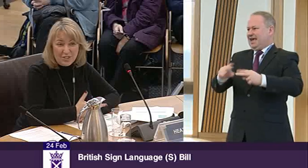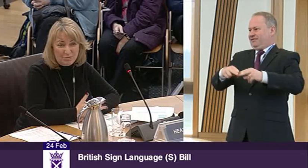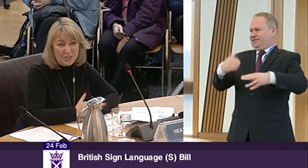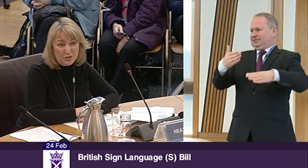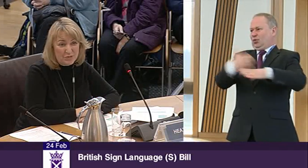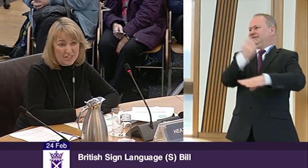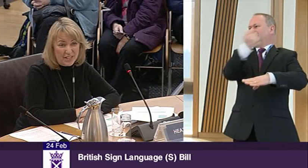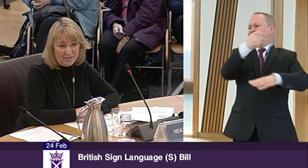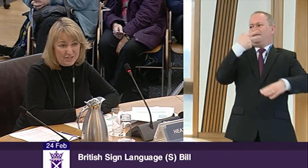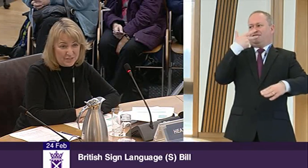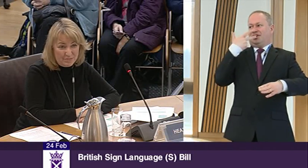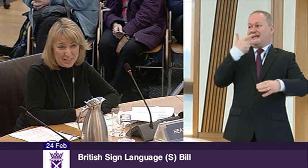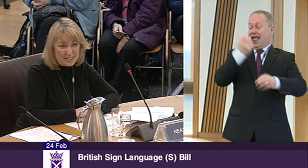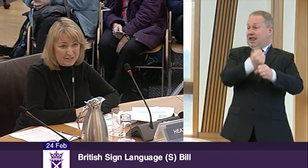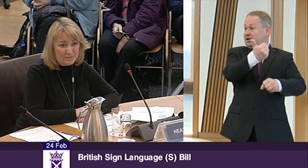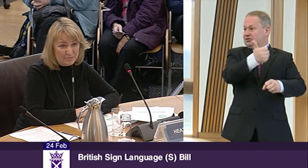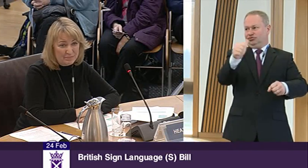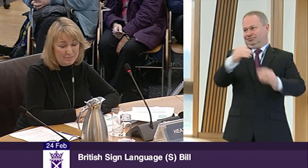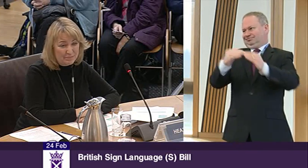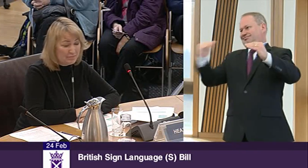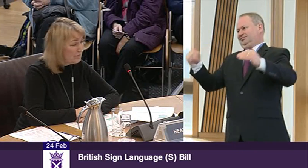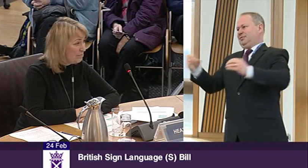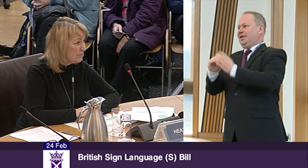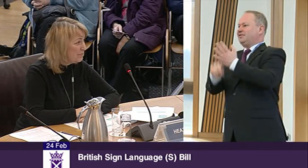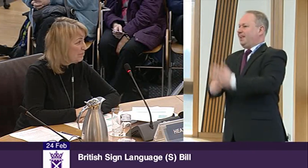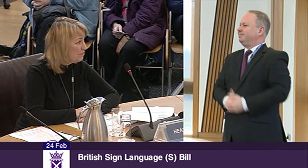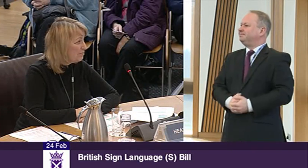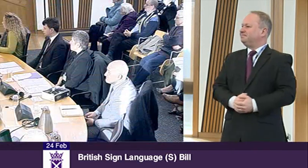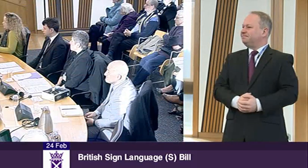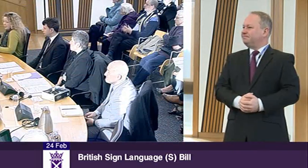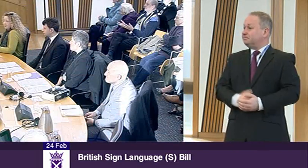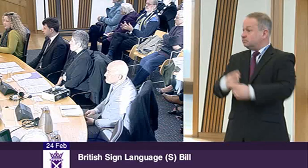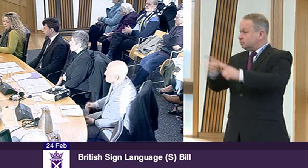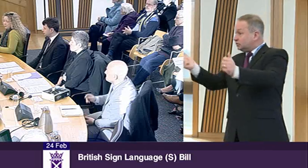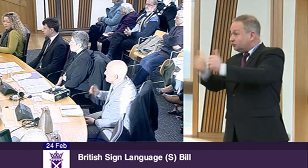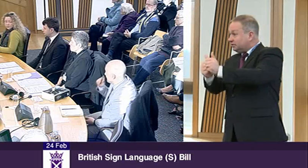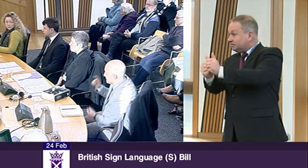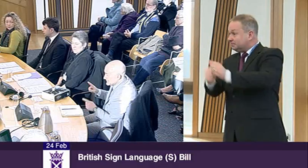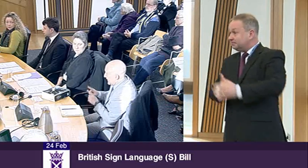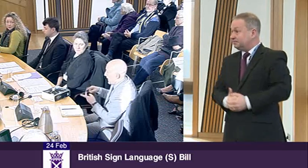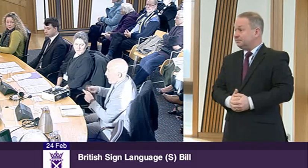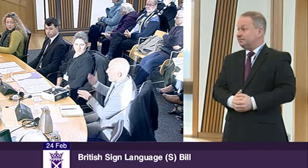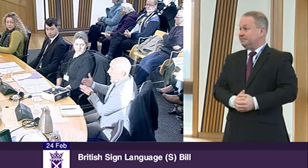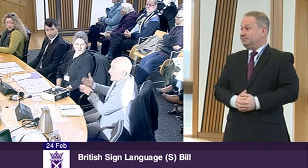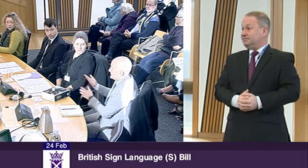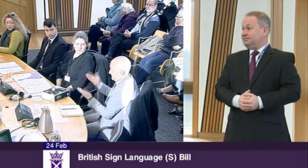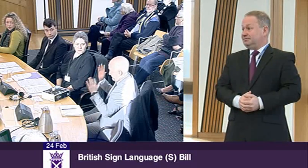works for Gaelic, we should be adopting that for BSL. The Convener: Does the rest of the panel agree with that?